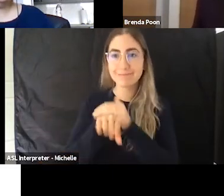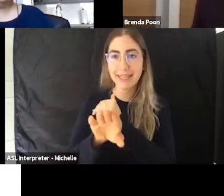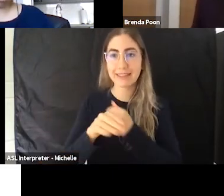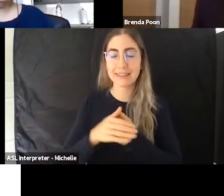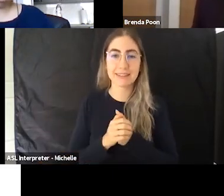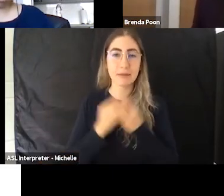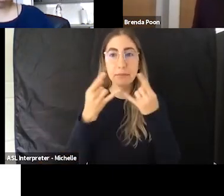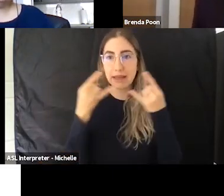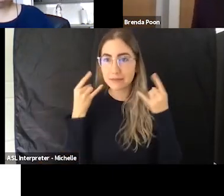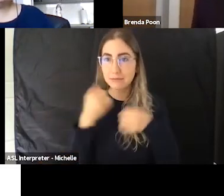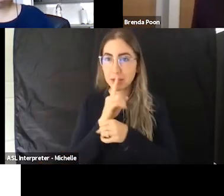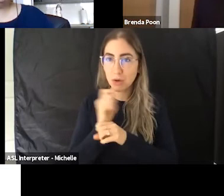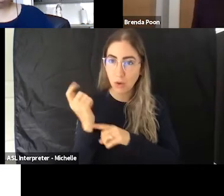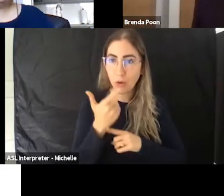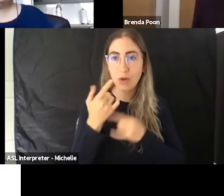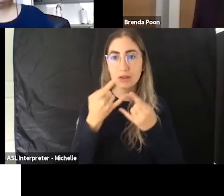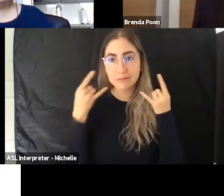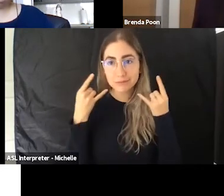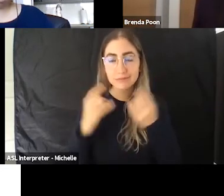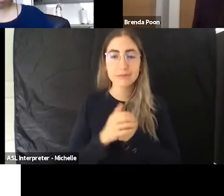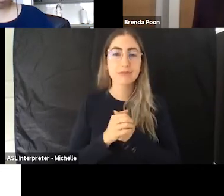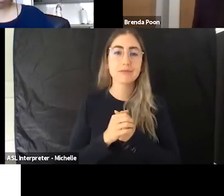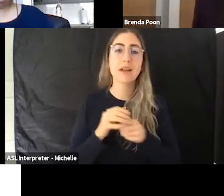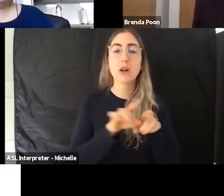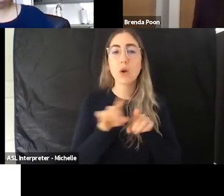, MORE RESERVED SHOPPING TIMES FOR